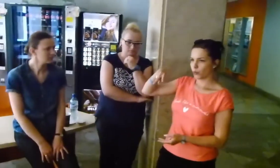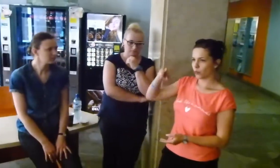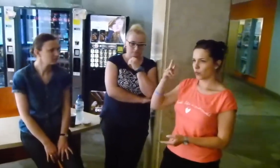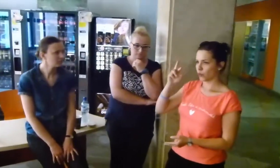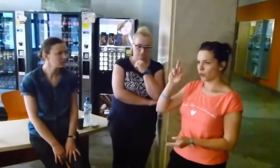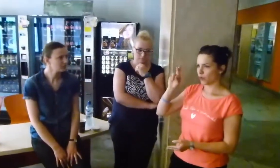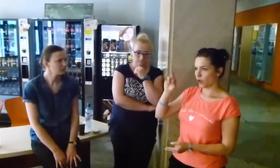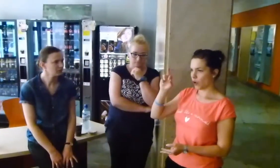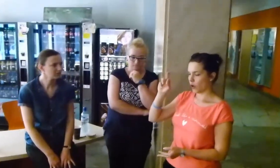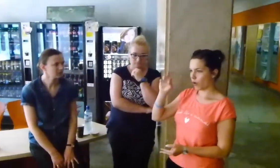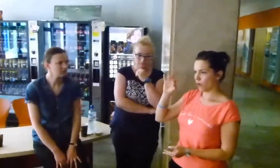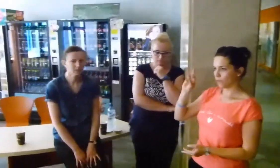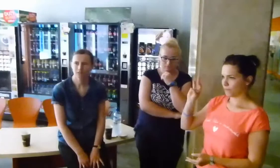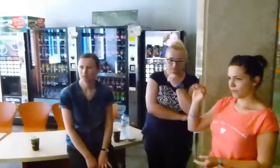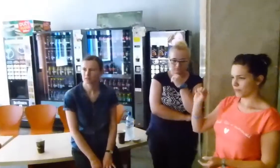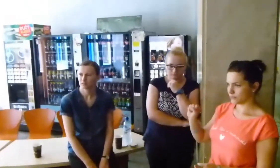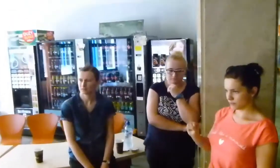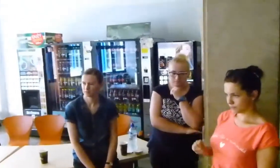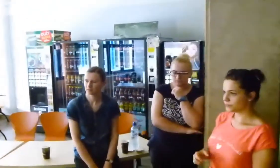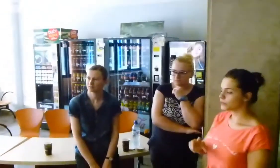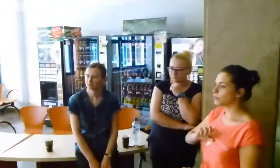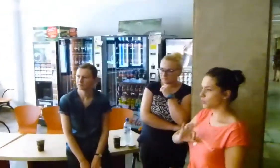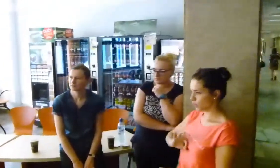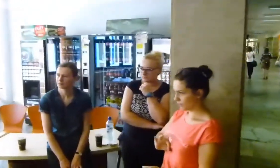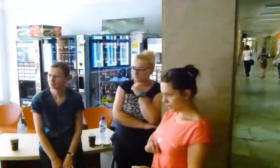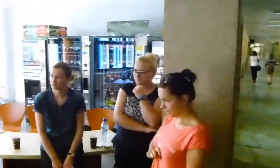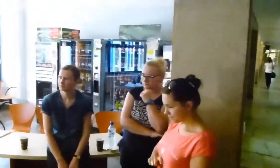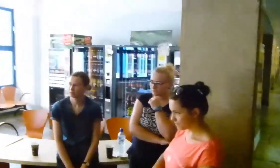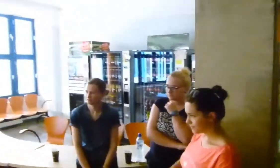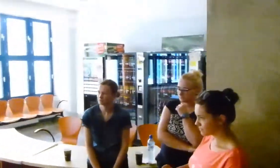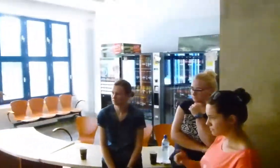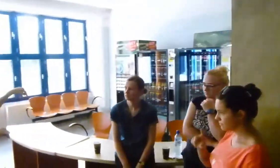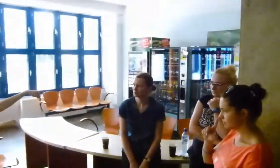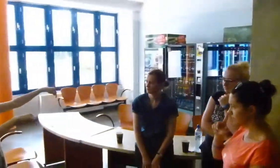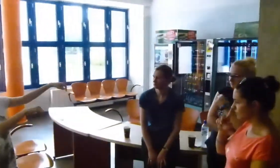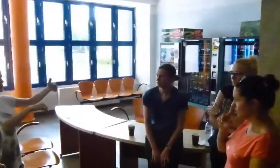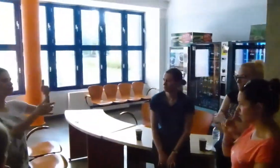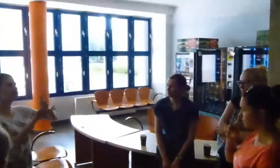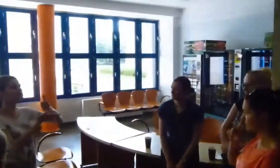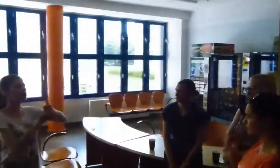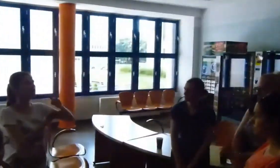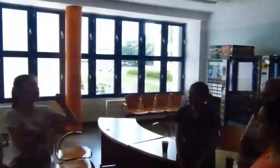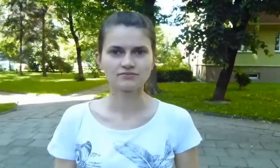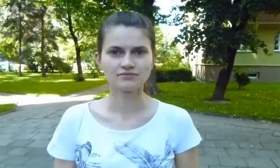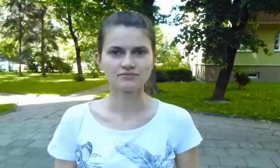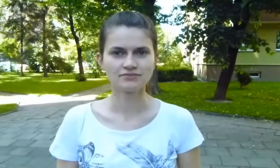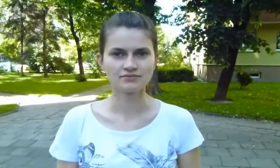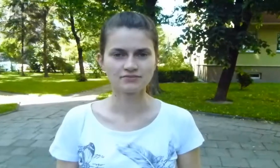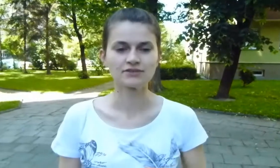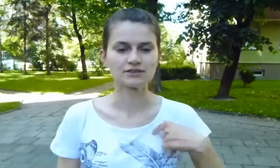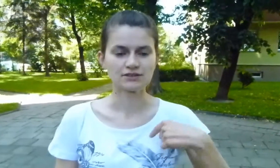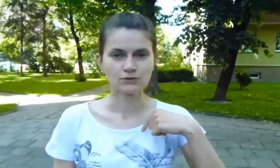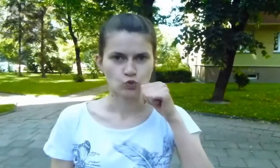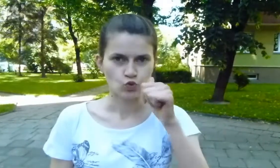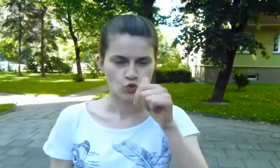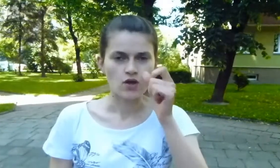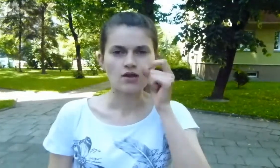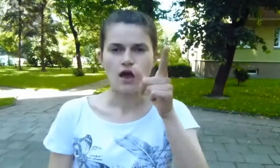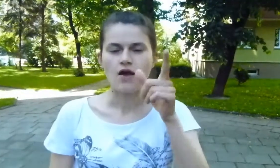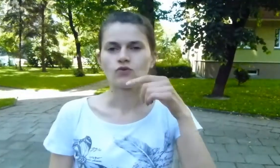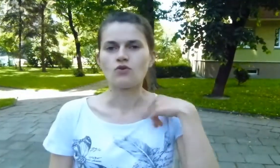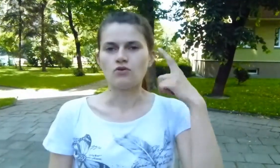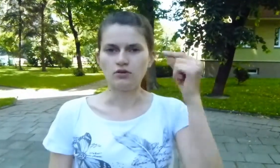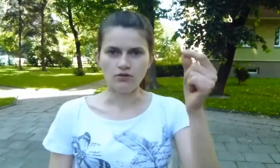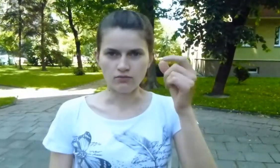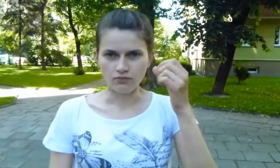This happens because the Polish Sign Language has its own visual-spatial grammar and syntax,